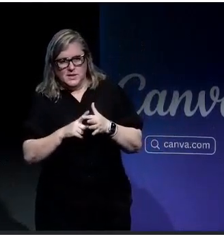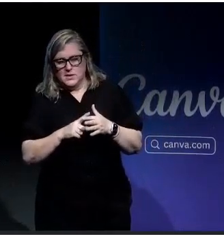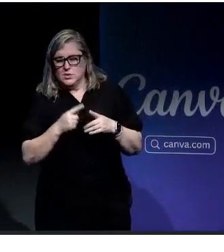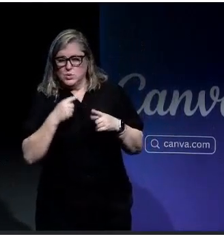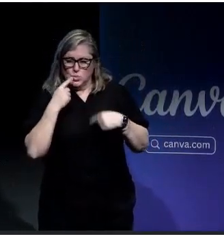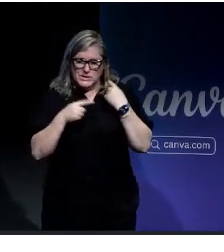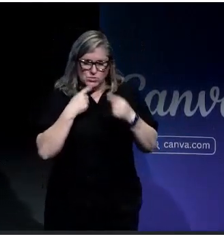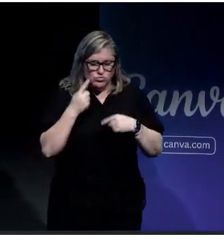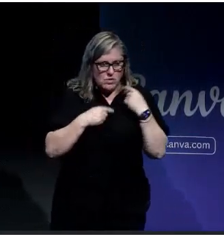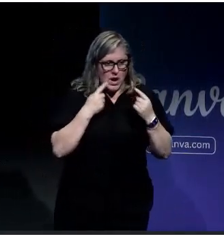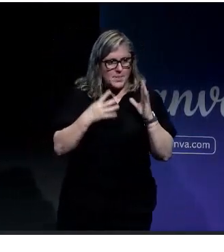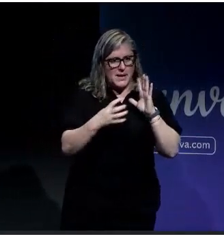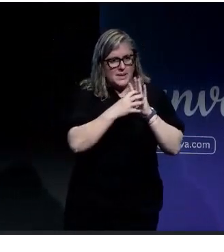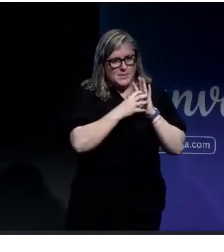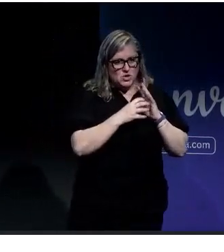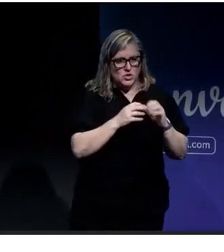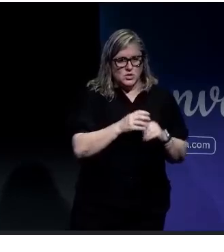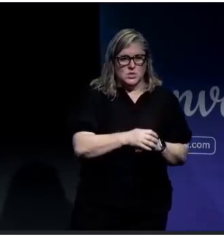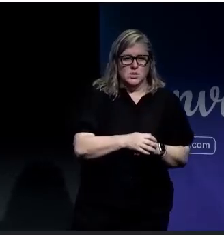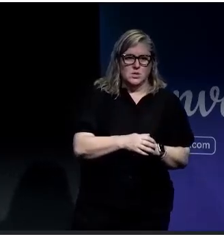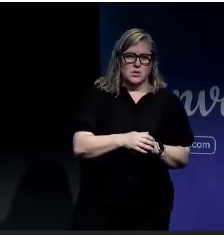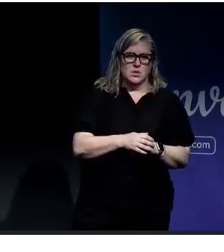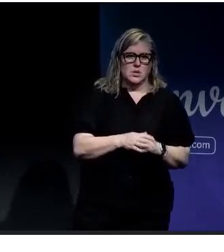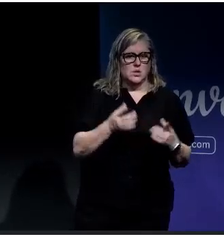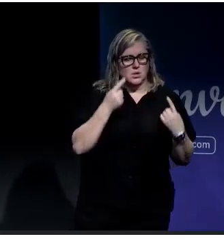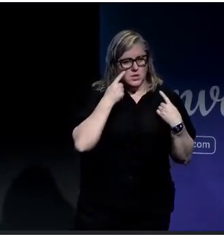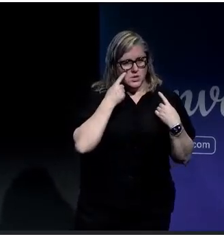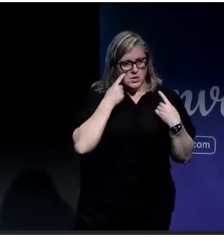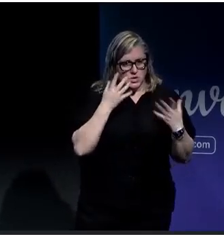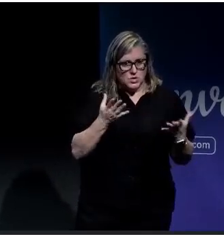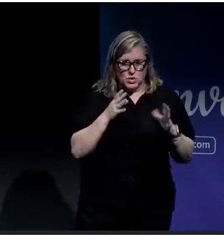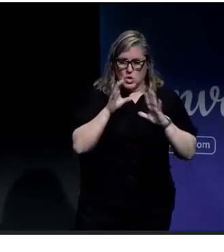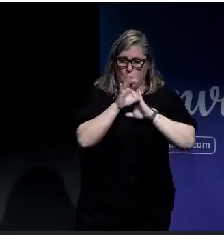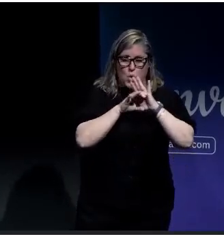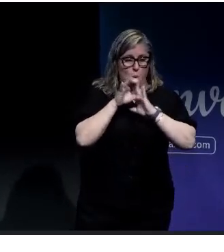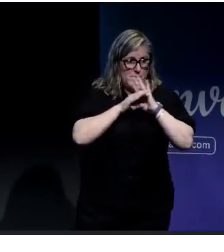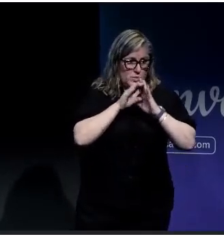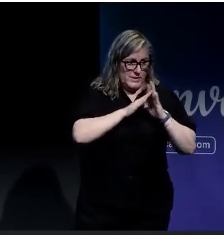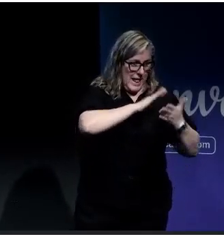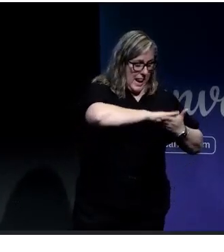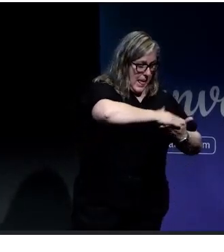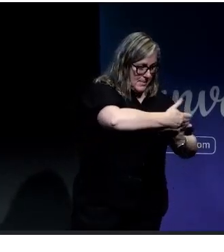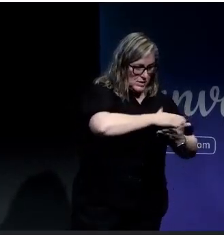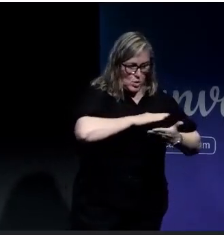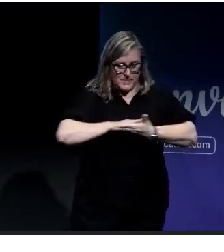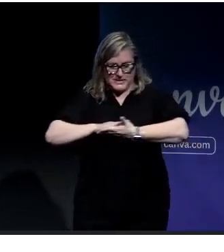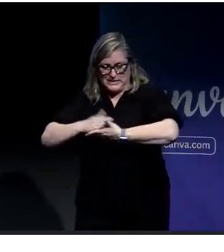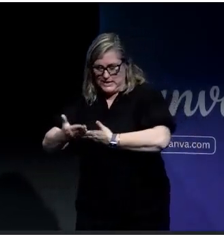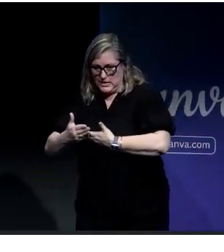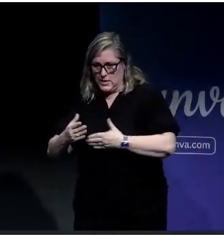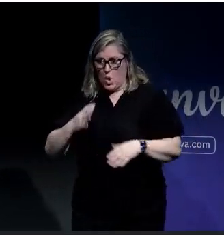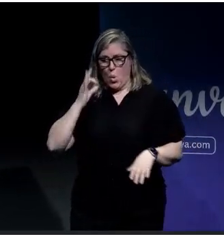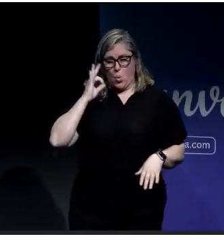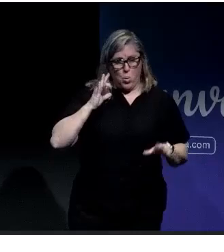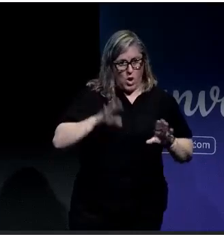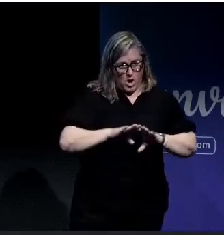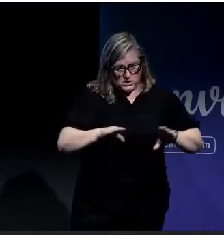So it shows two laptop computers on a light colored surface, presumably a table.